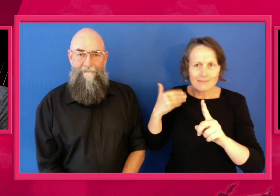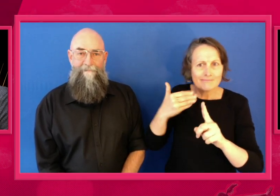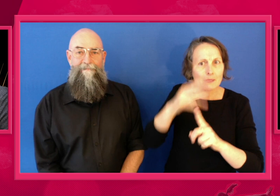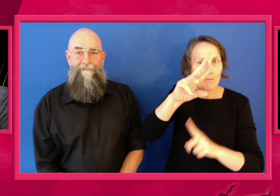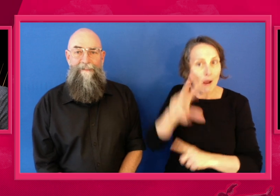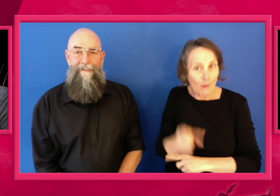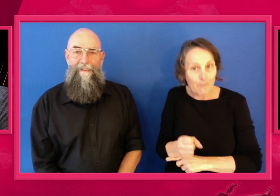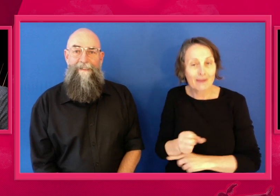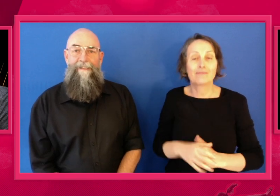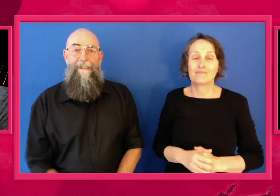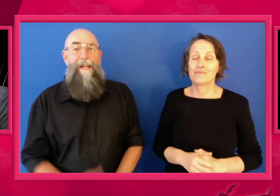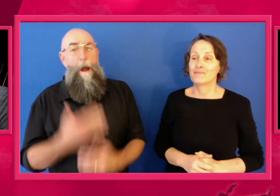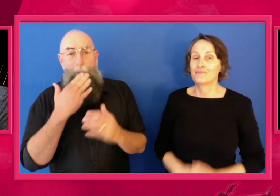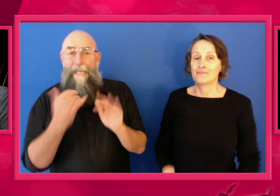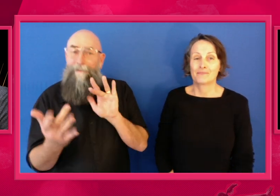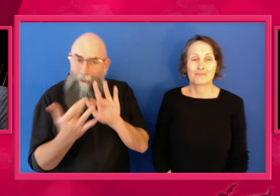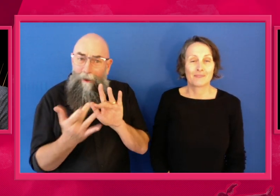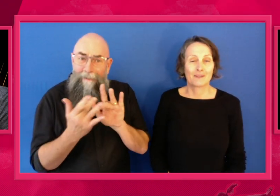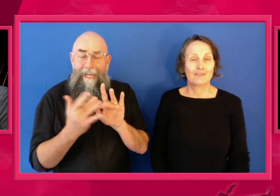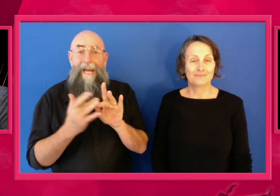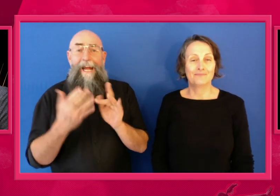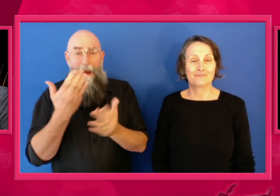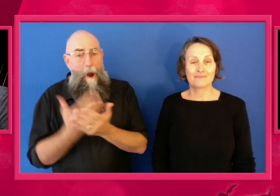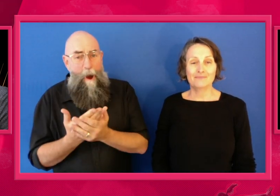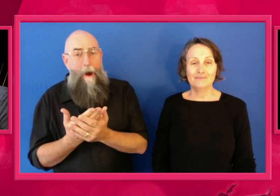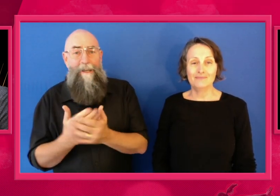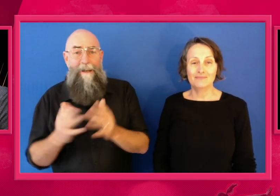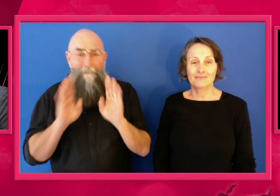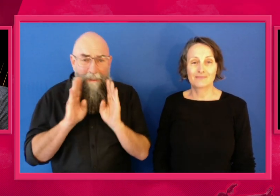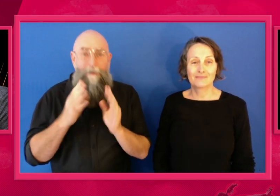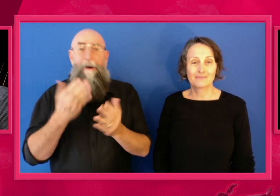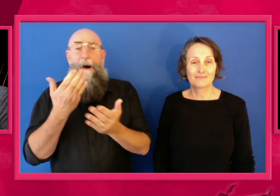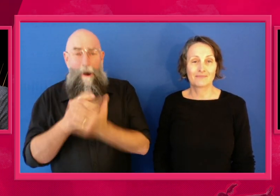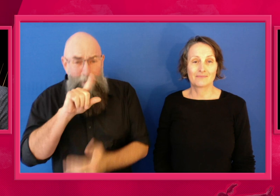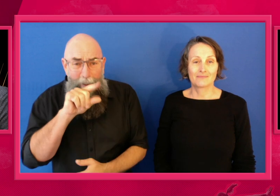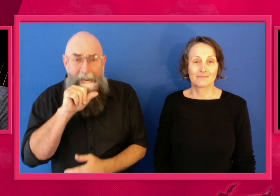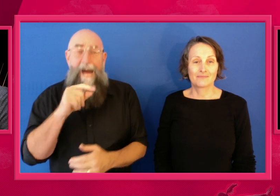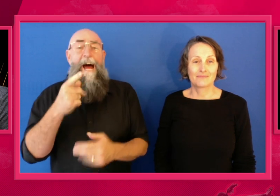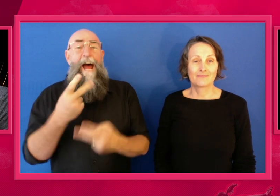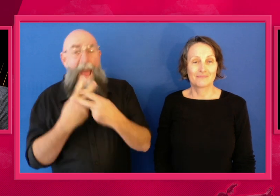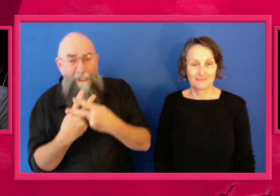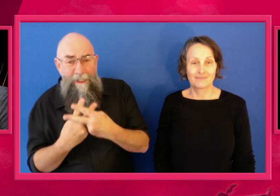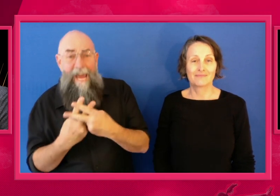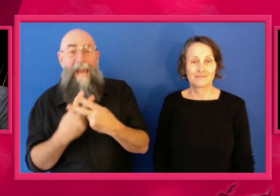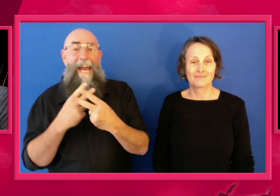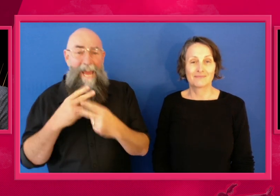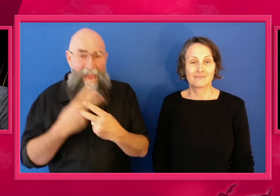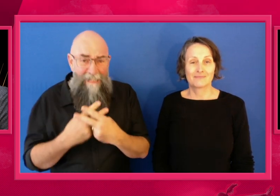Kurt Fearnley: Make sure you get in touch on social media, on Twitter, #youlittleripper #ylr. Tell us your You Little Ripper moment. Georgie Tunny: Please.